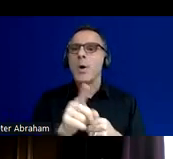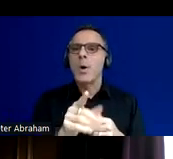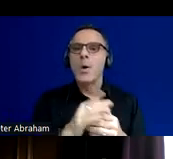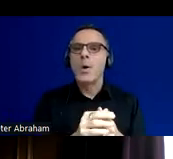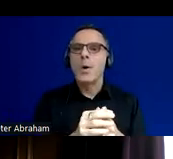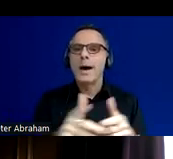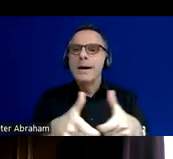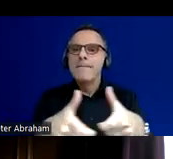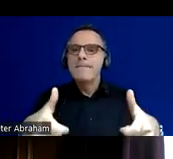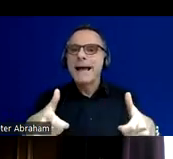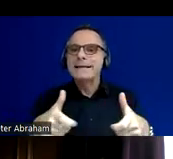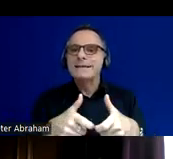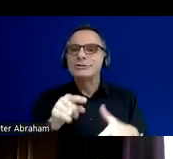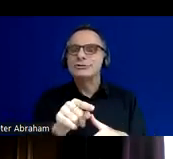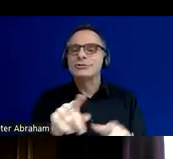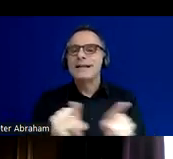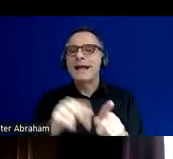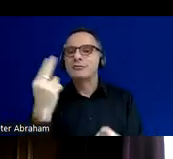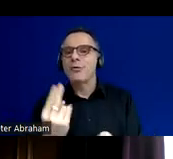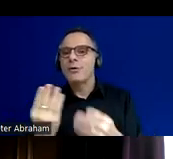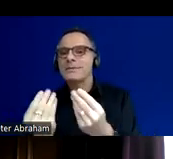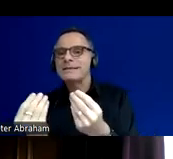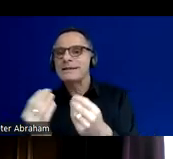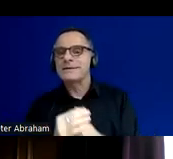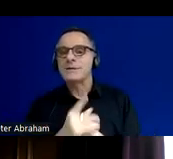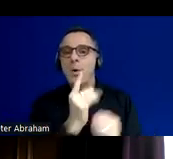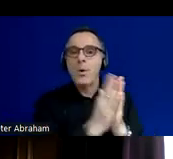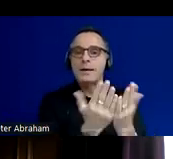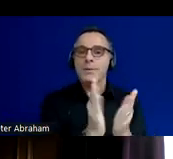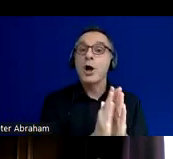pack of drawing materials. One of them has a candle. They've got little words of support and